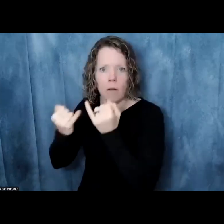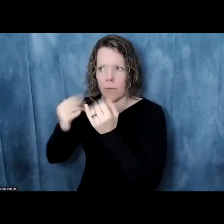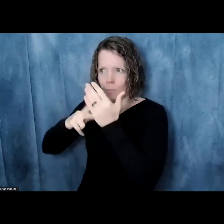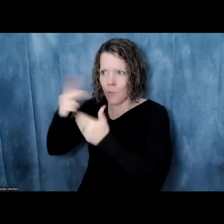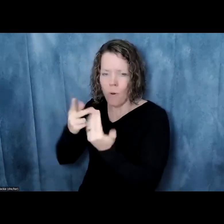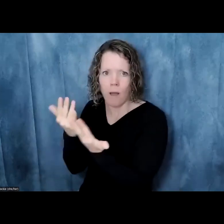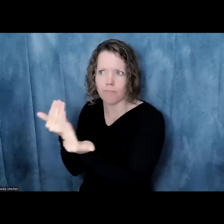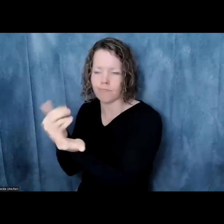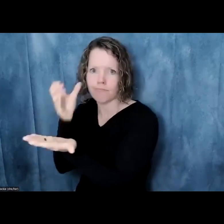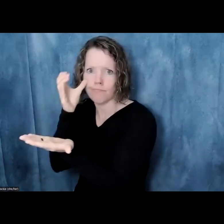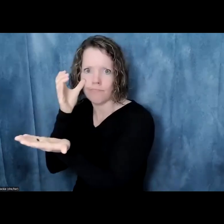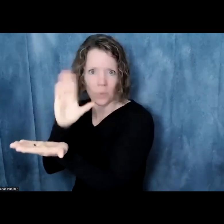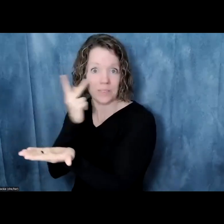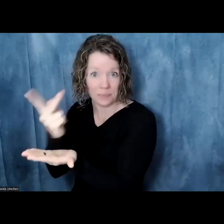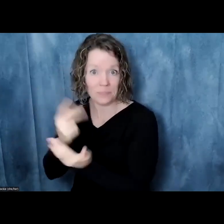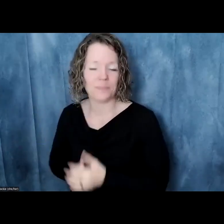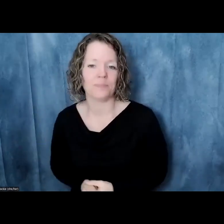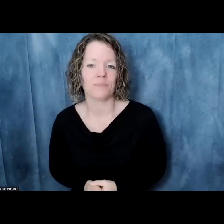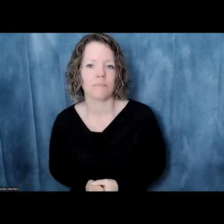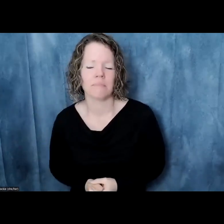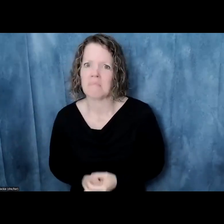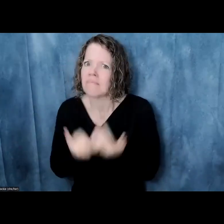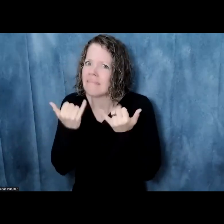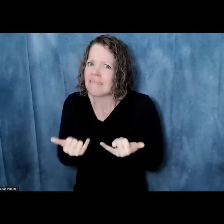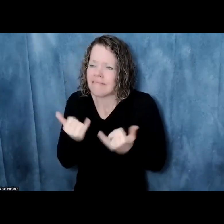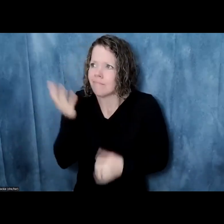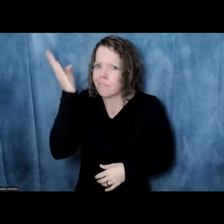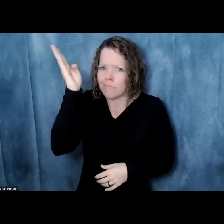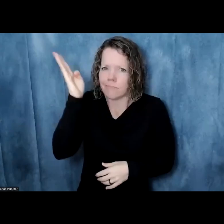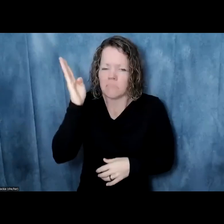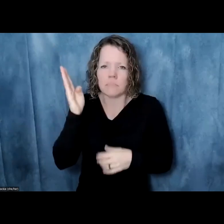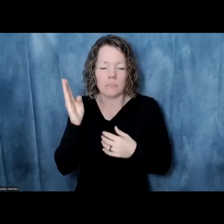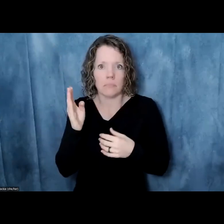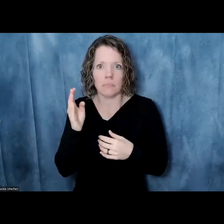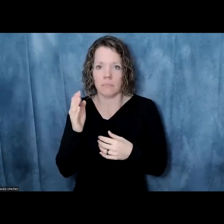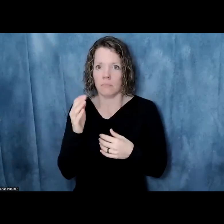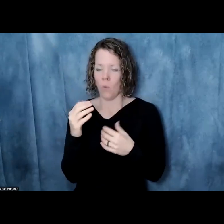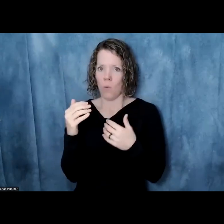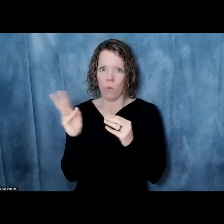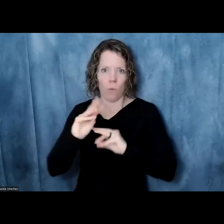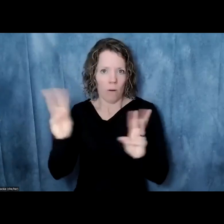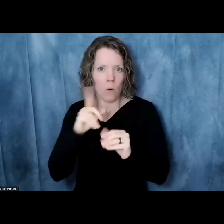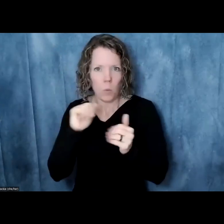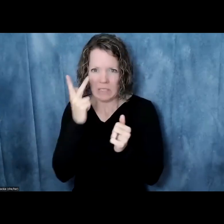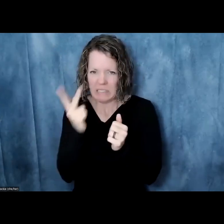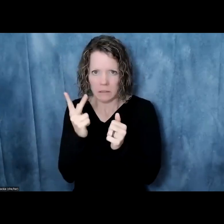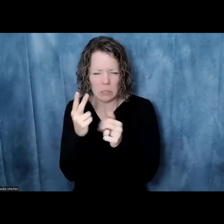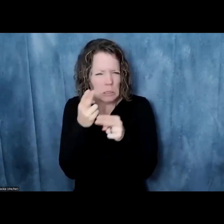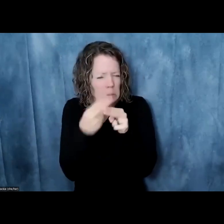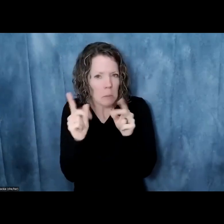quick peek at a few of the projects that are happening at both of our Centers of Excellence.